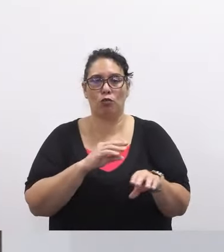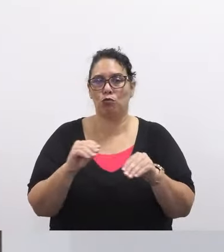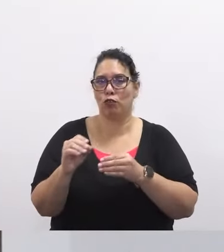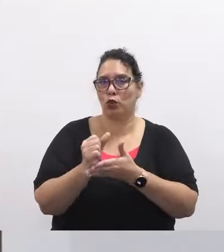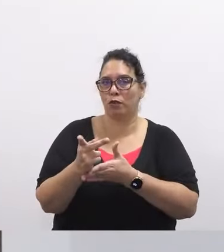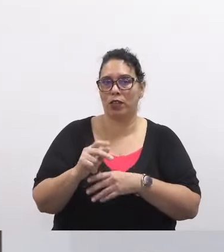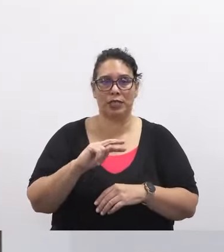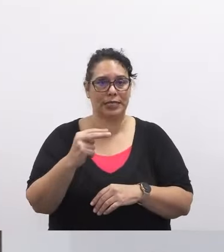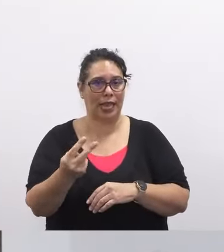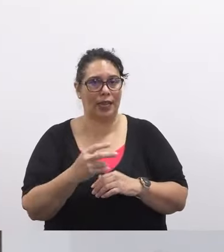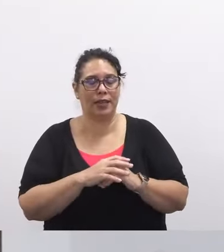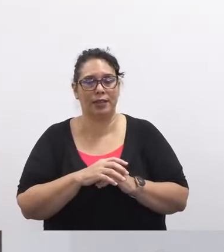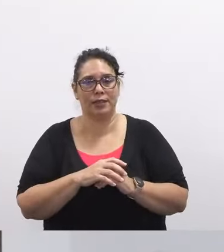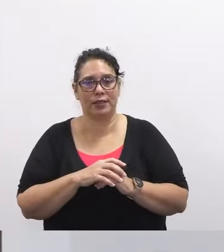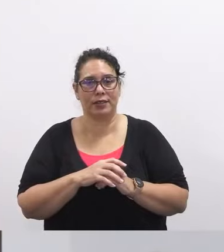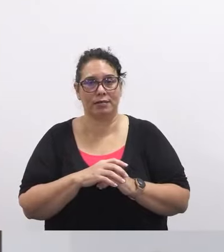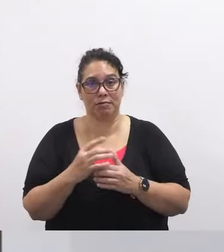Second. Any discussion?